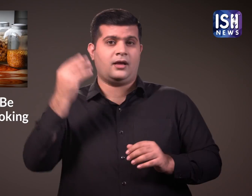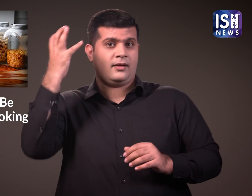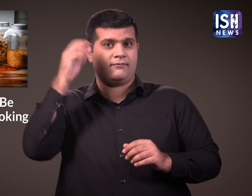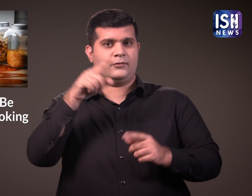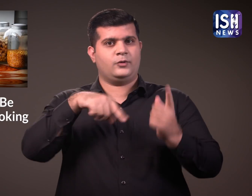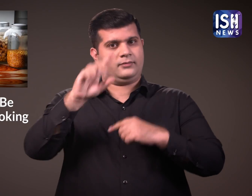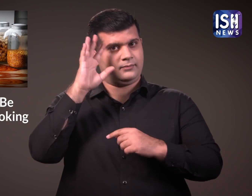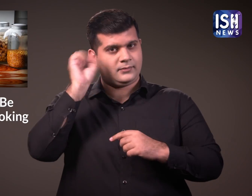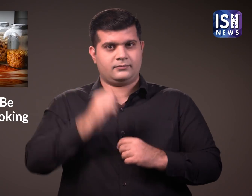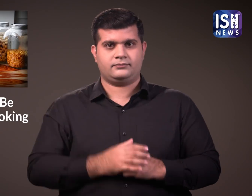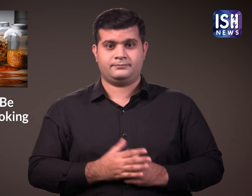So please remember to eat beans in the noon.